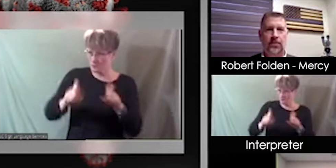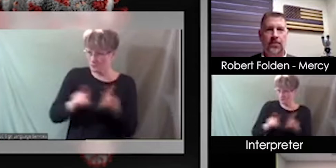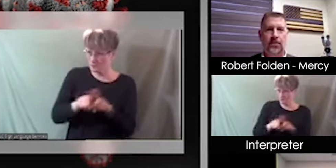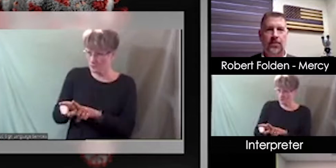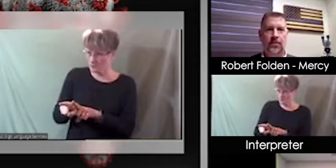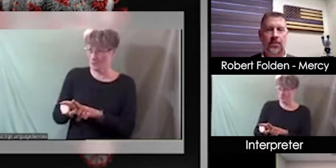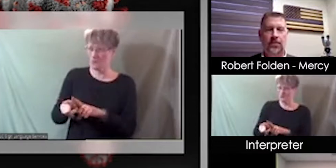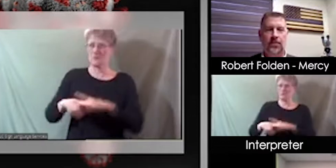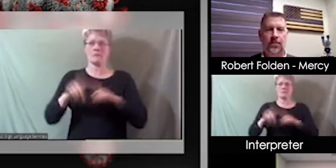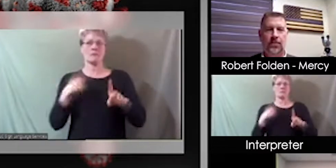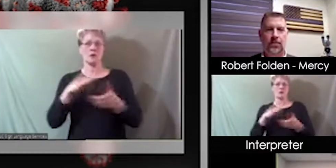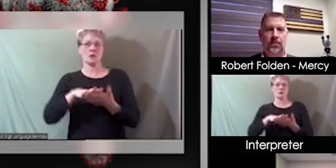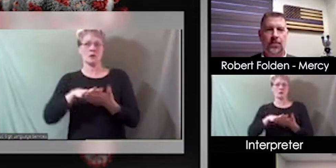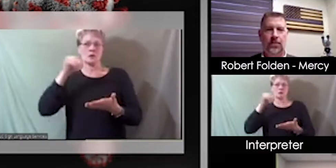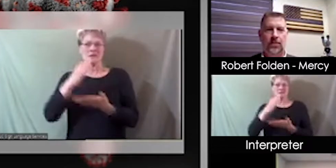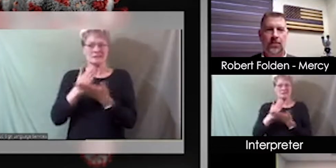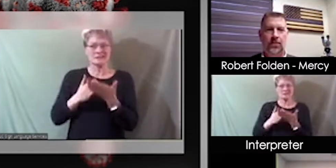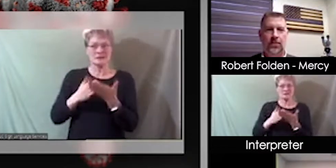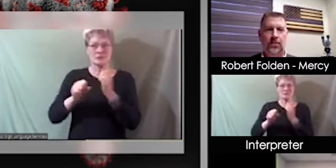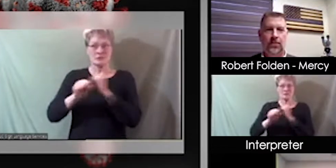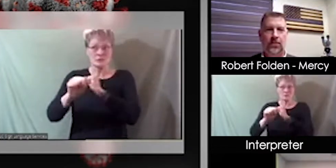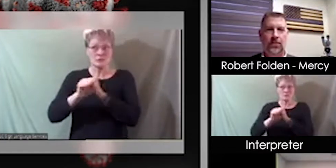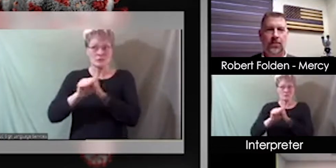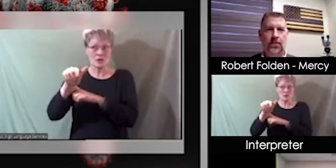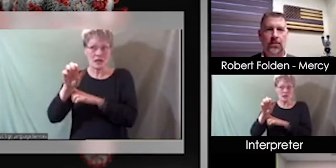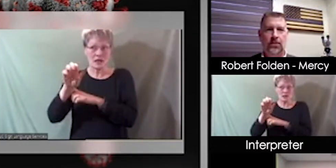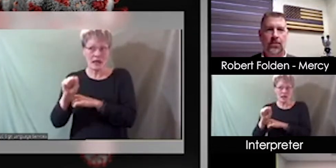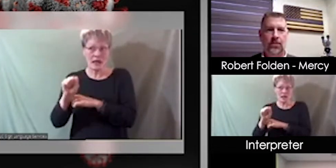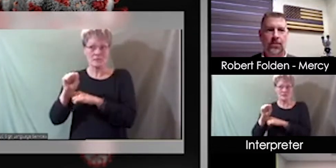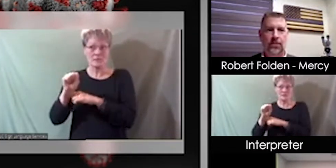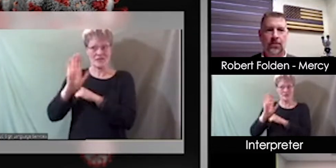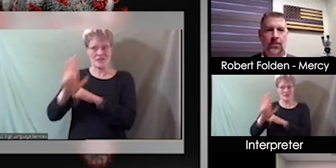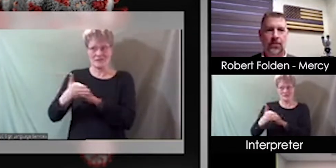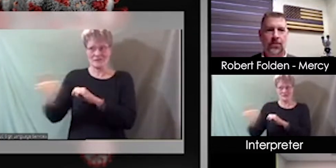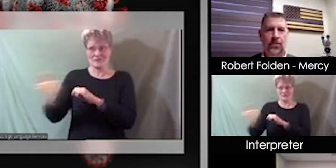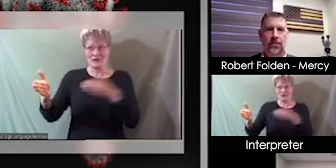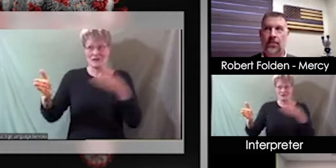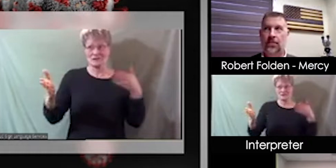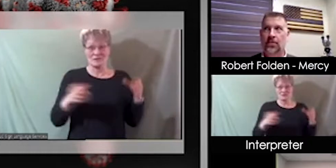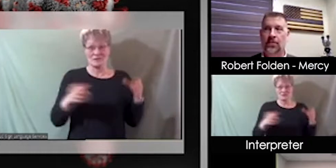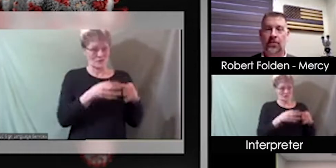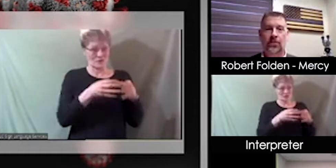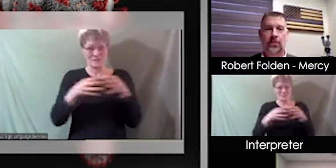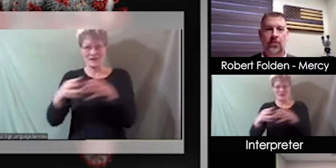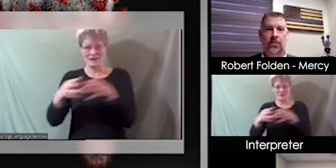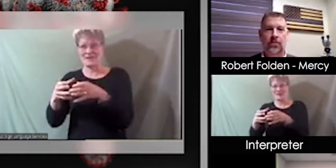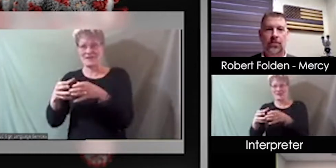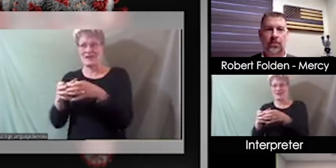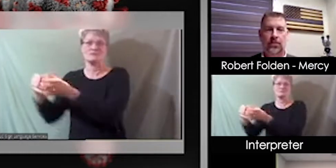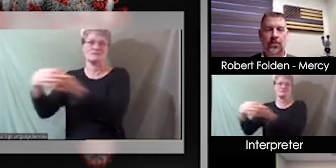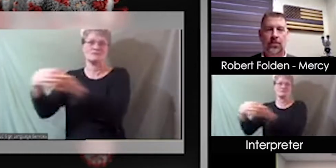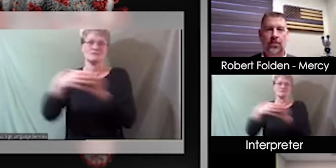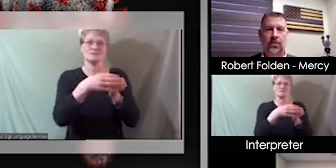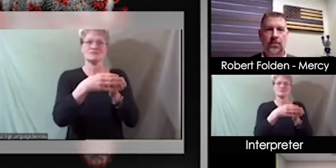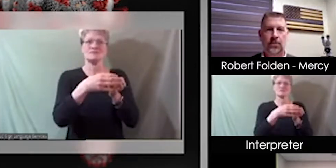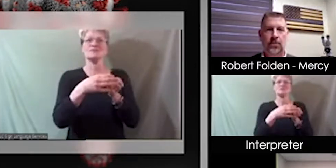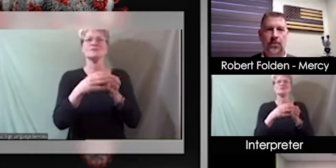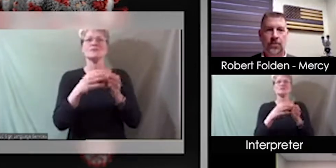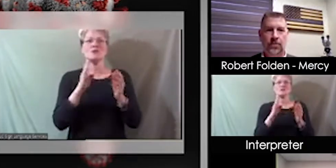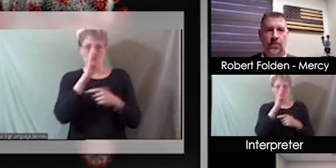labs have been redirected to areas where there is more transmission, as you alluded to, and I've heard that some like Quest, for